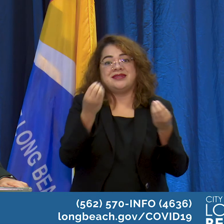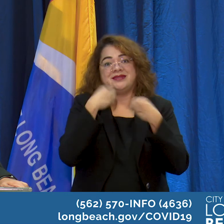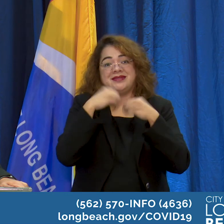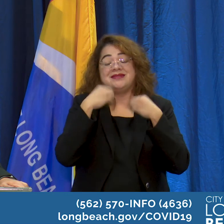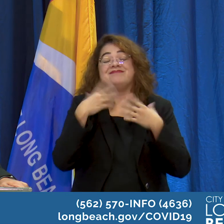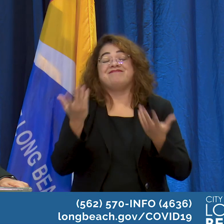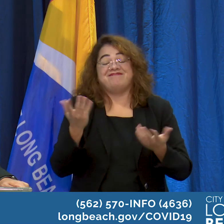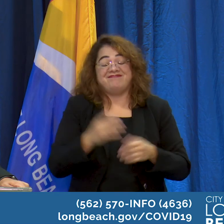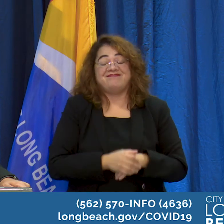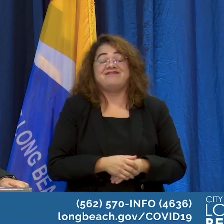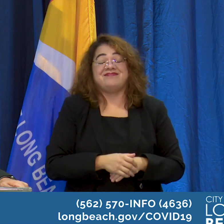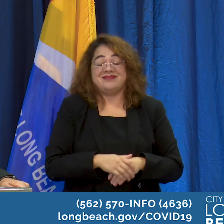um